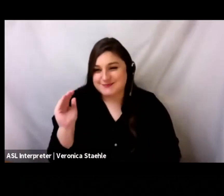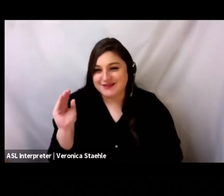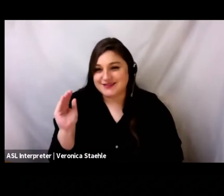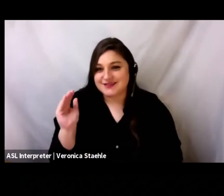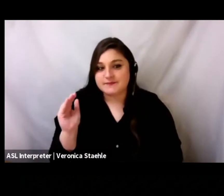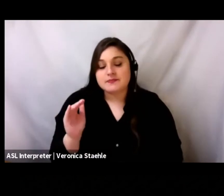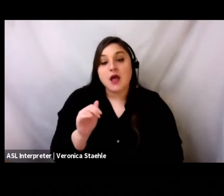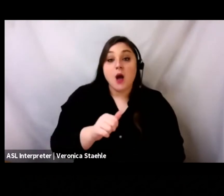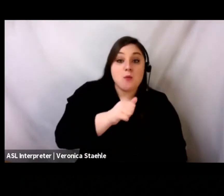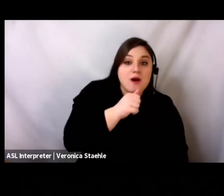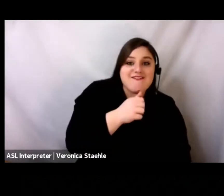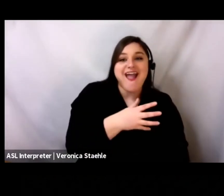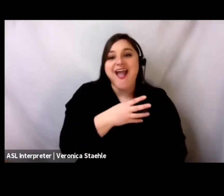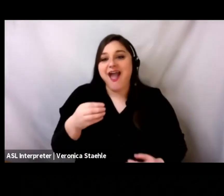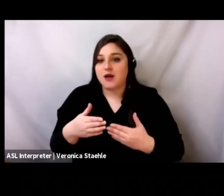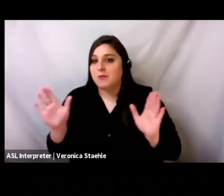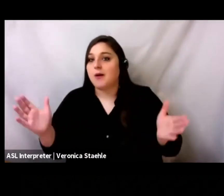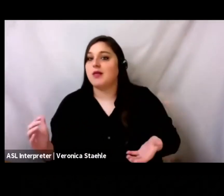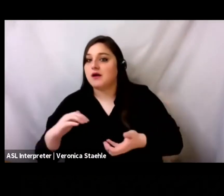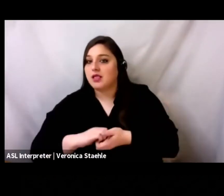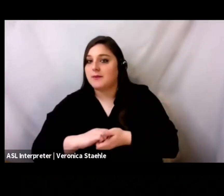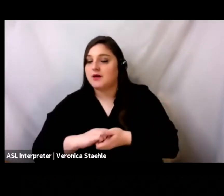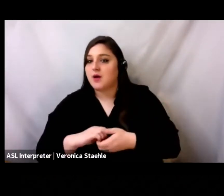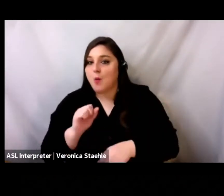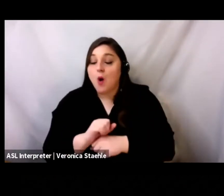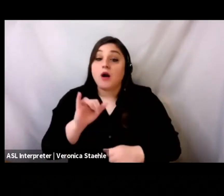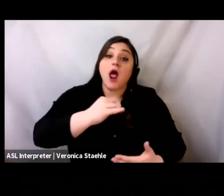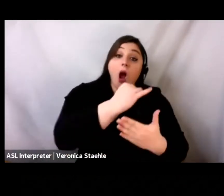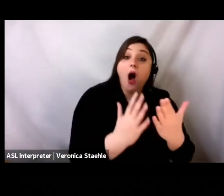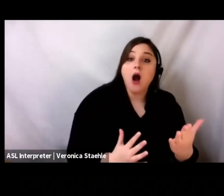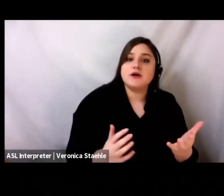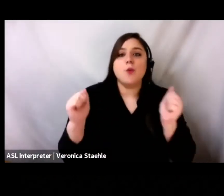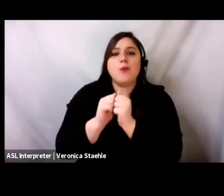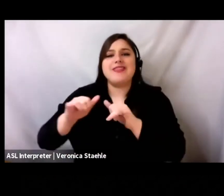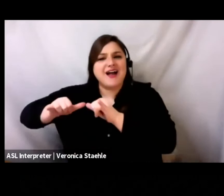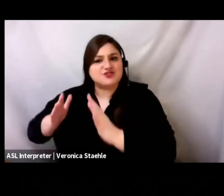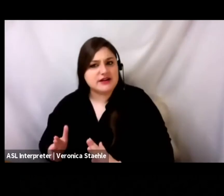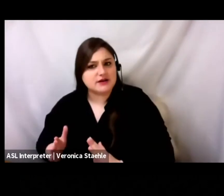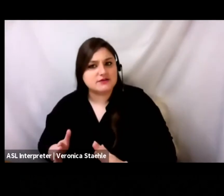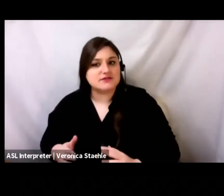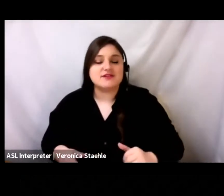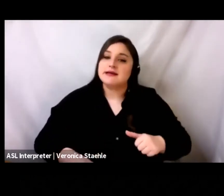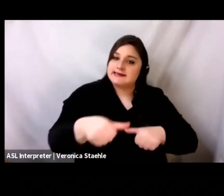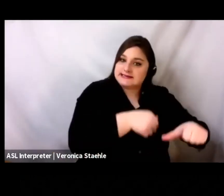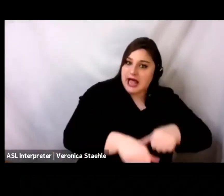growth. It was uniting artists and engineers, science and art, balancing commercial ventures